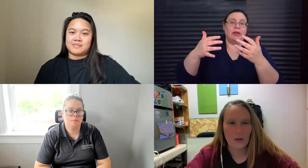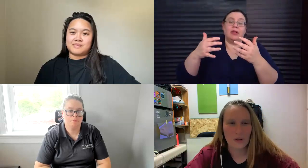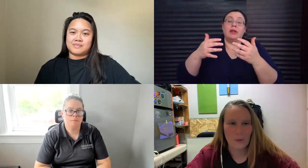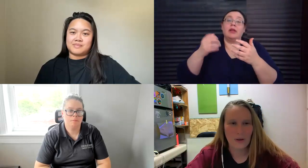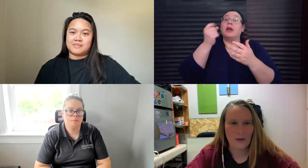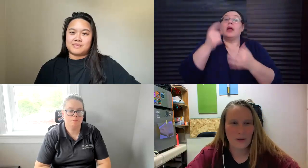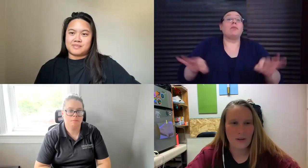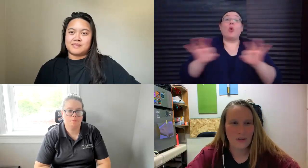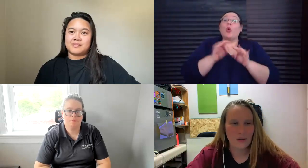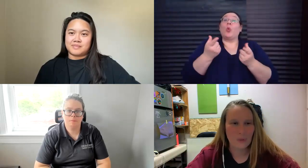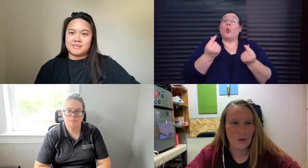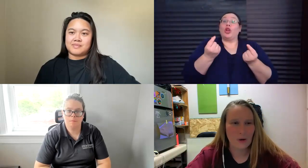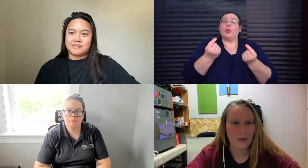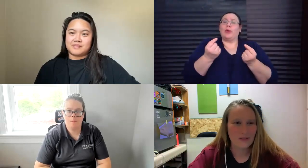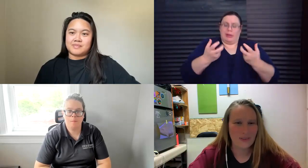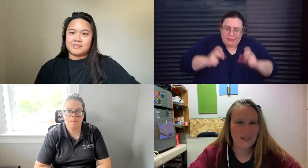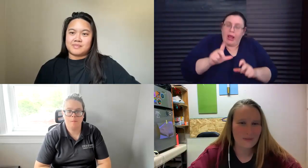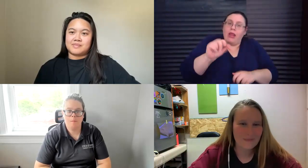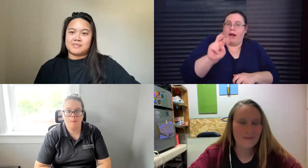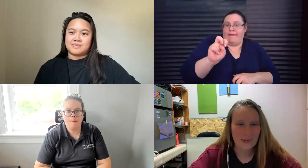you're doing, you'll be great.